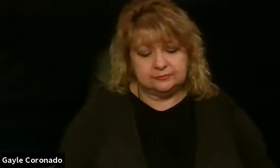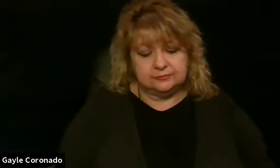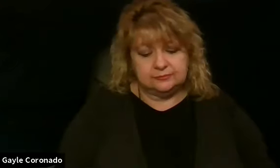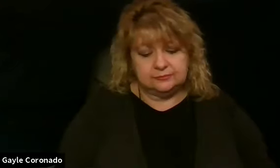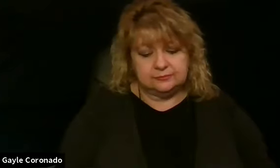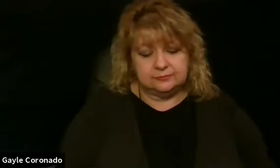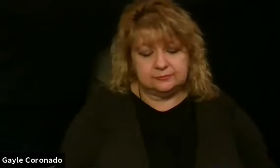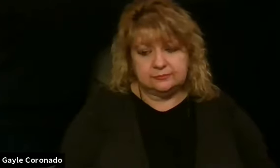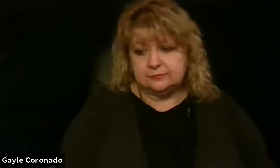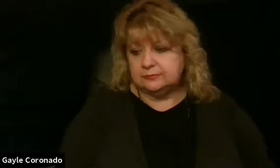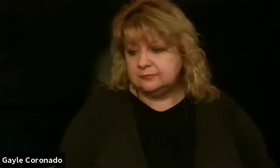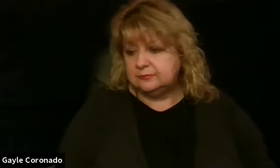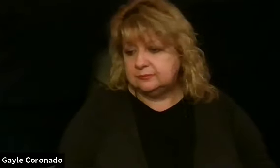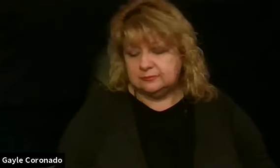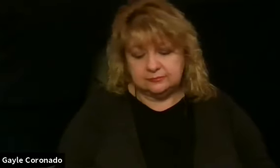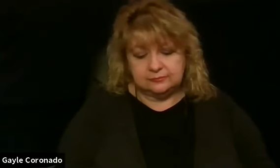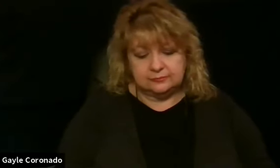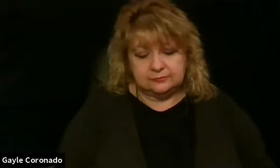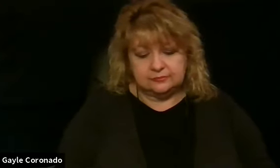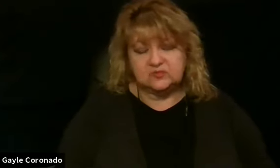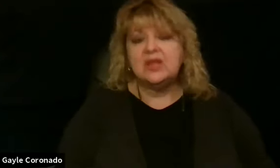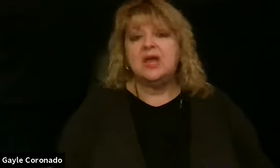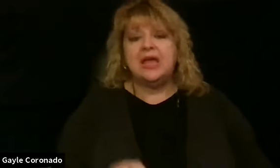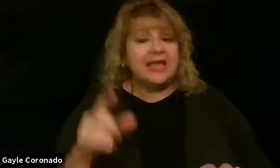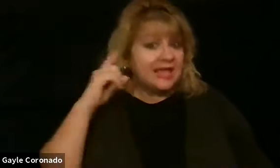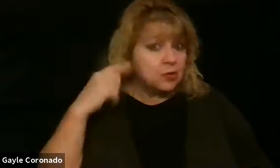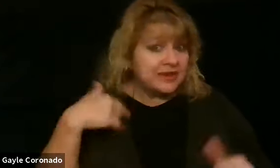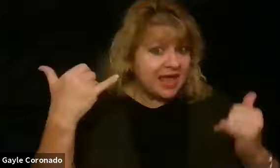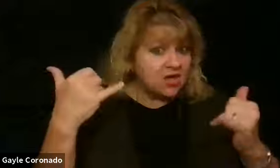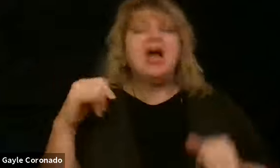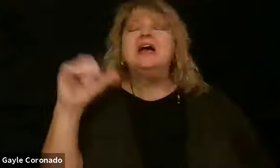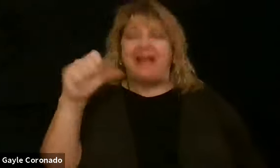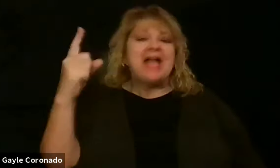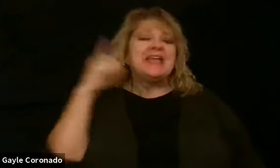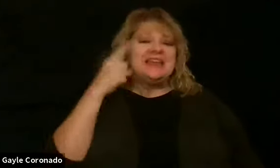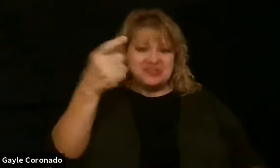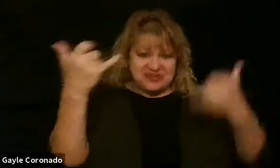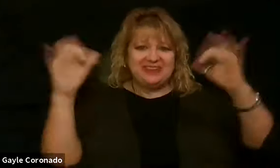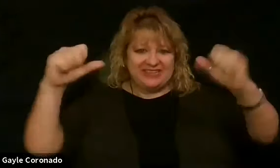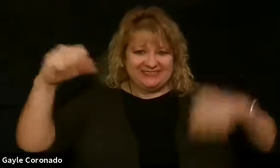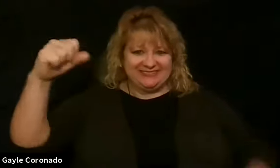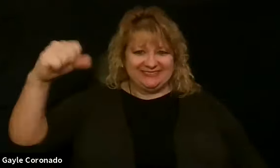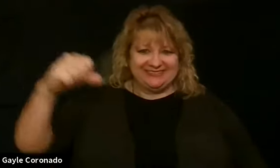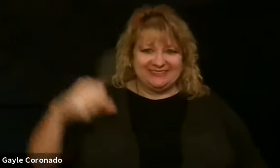hear me now Yes.